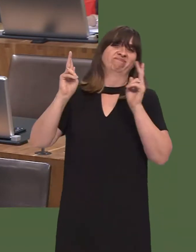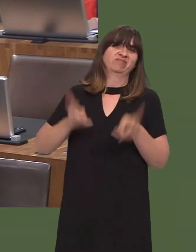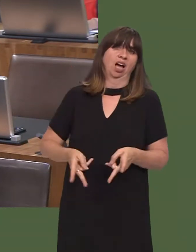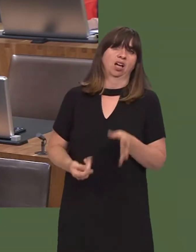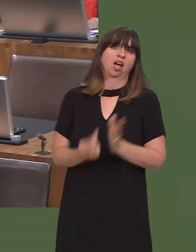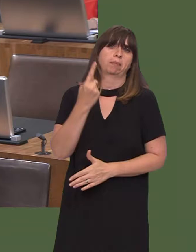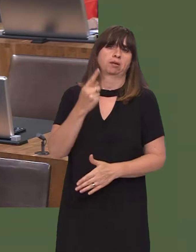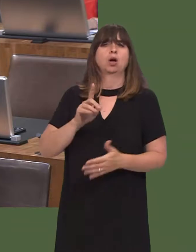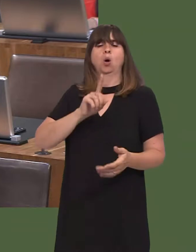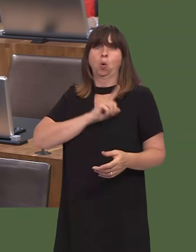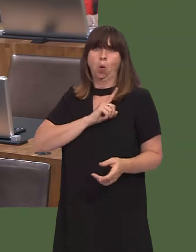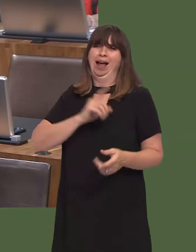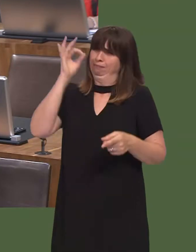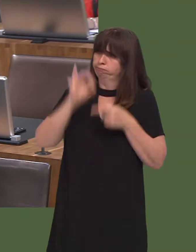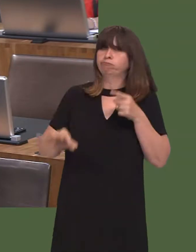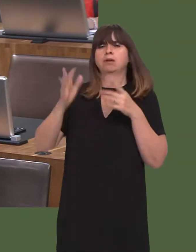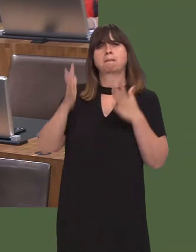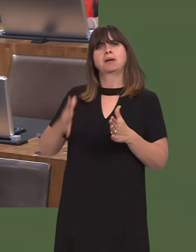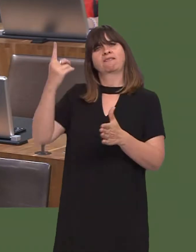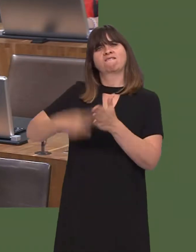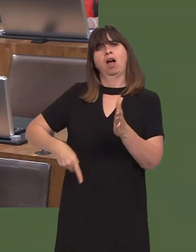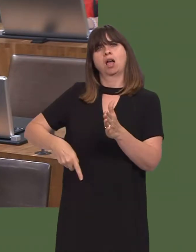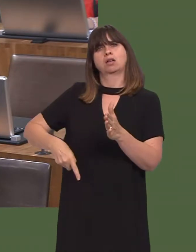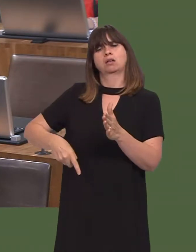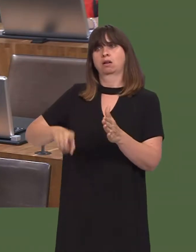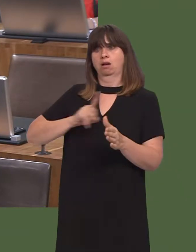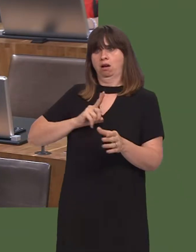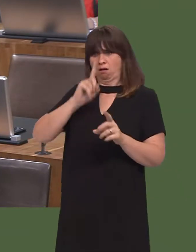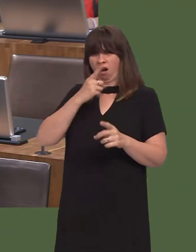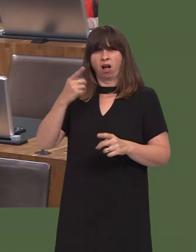of Wales at the moment, and it is right that there is proper enforcement of illegal and